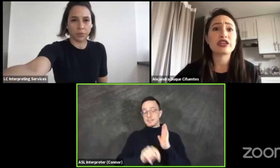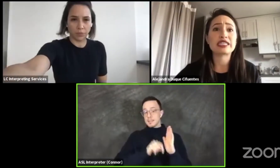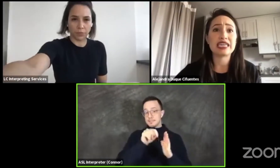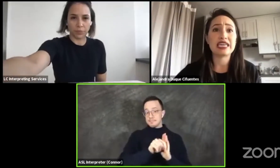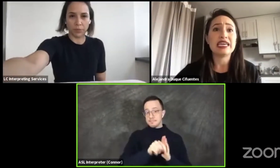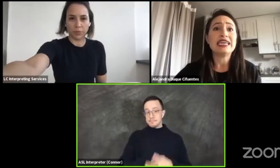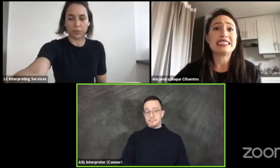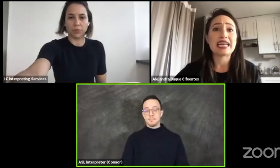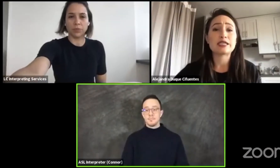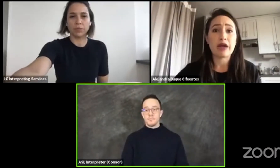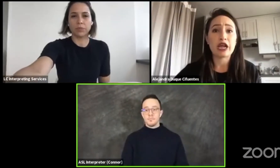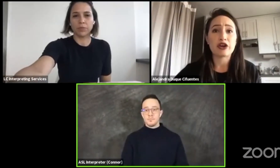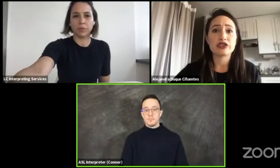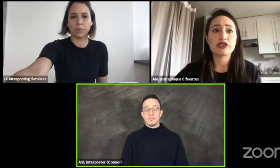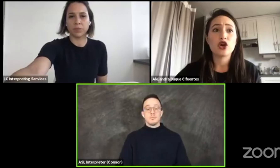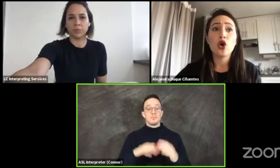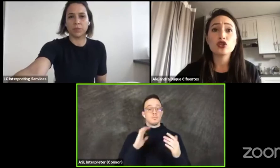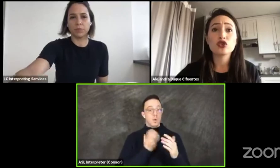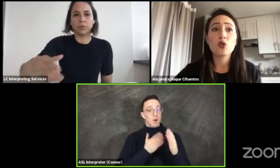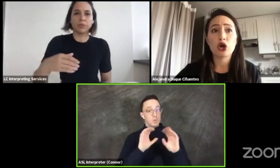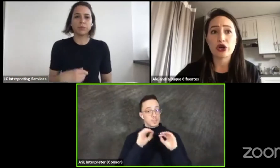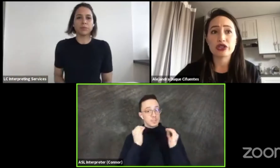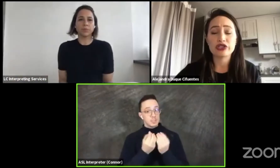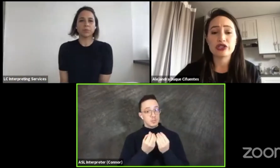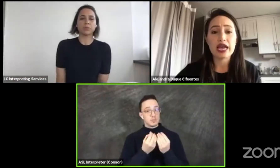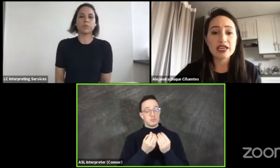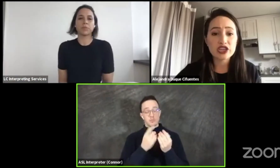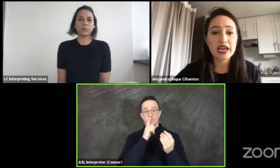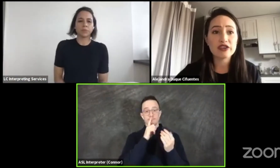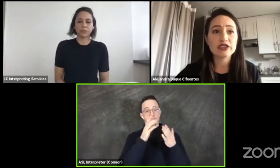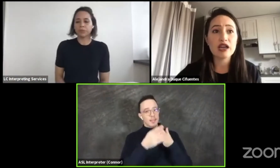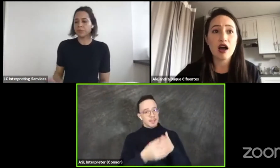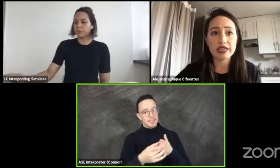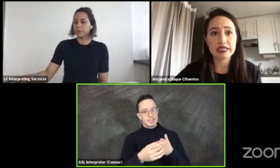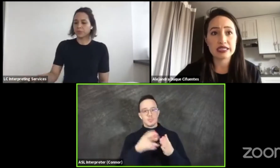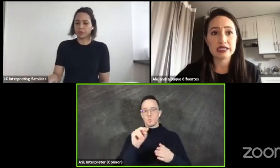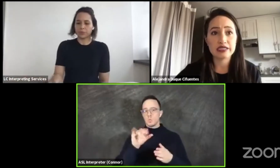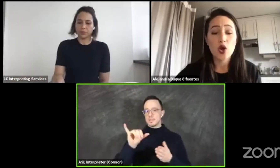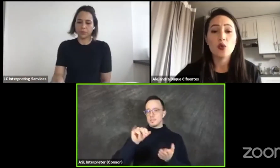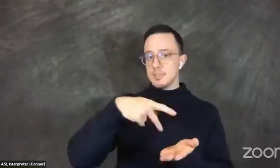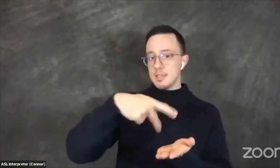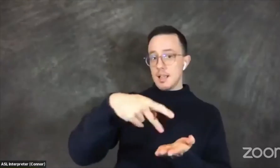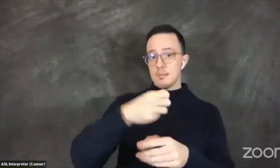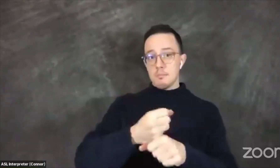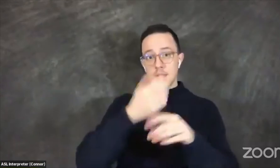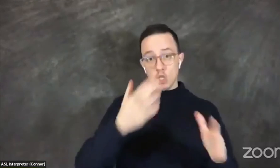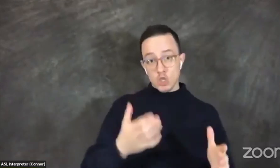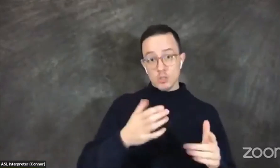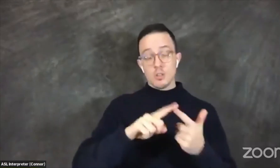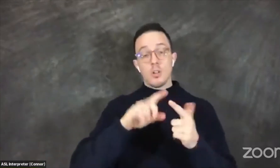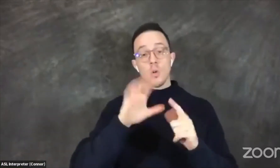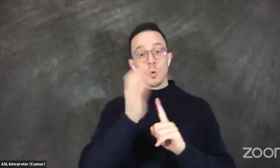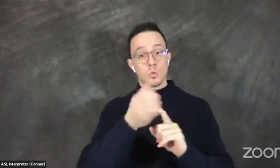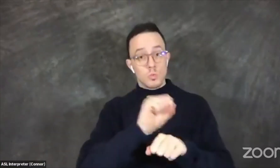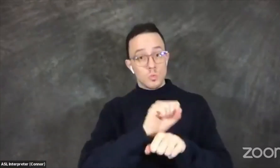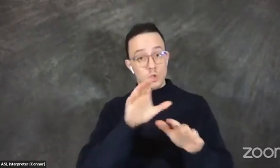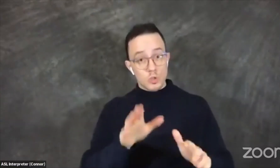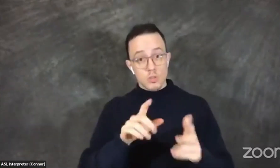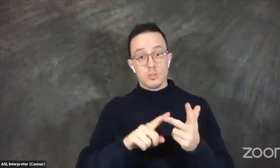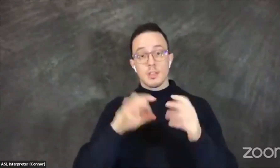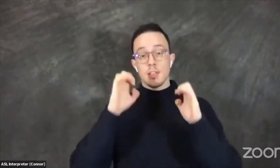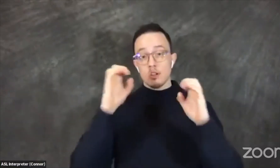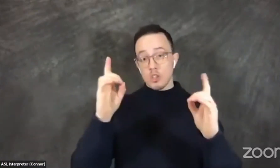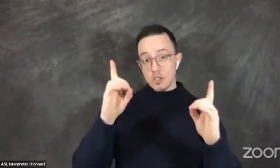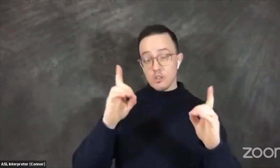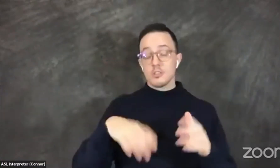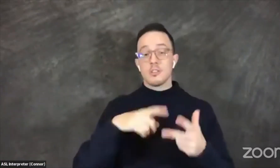YORK CITY DANCE MAKERS, CULTURAL WORKERS, EDUCATORS AND AUDIENCES, WE SEE THIS DIGITAL SYMPOSIUM